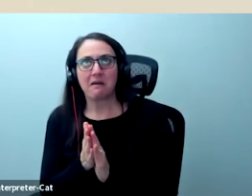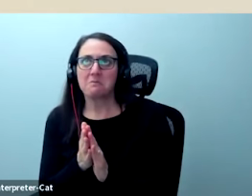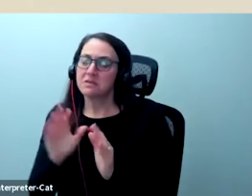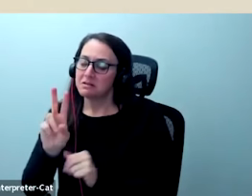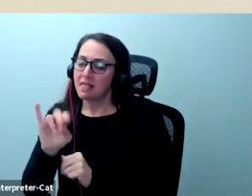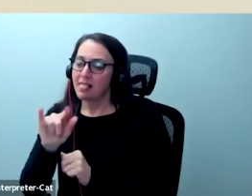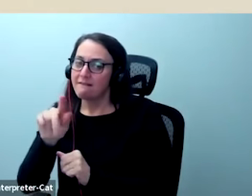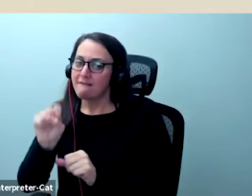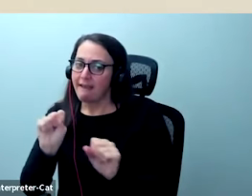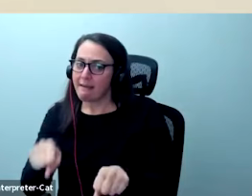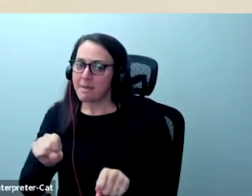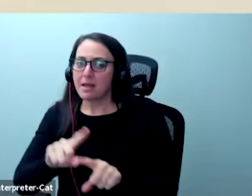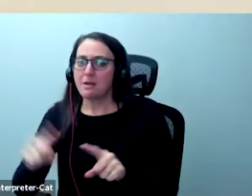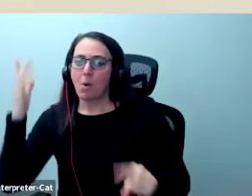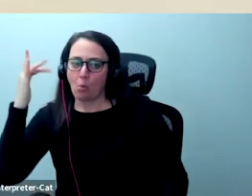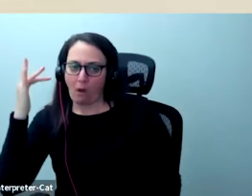but the why behind we're doing this thing.